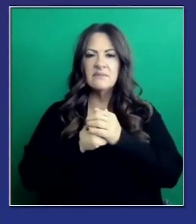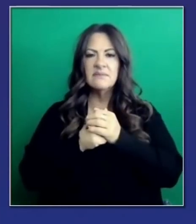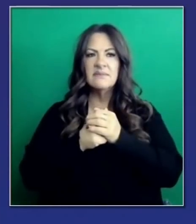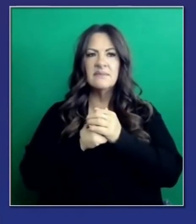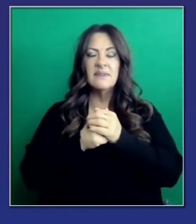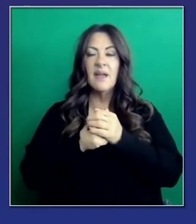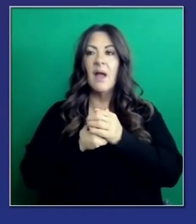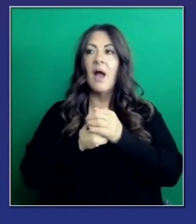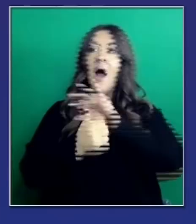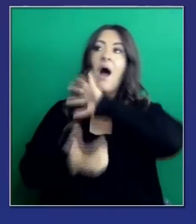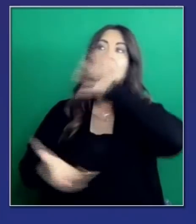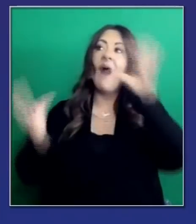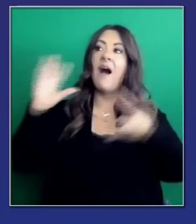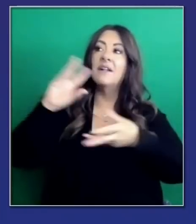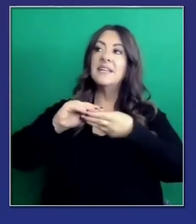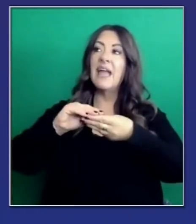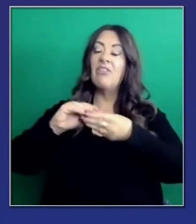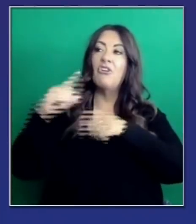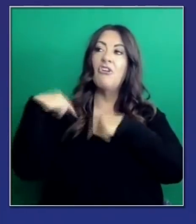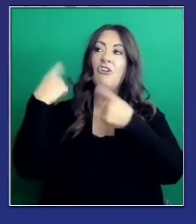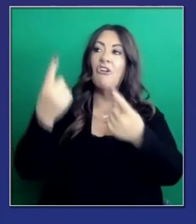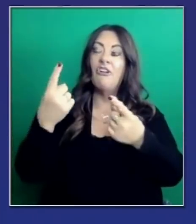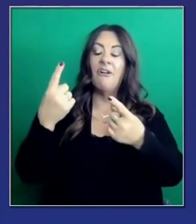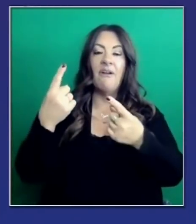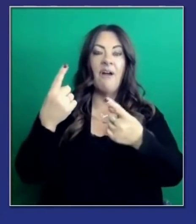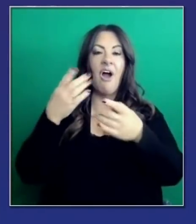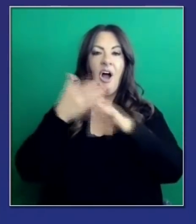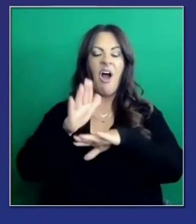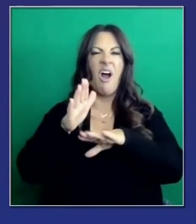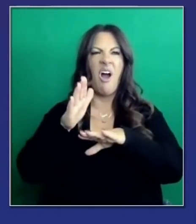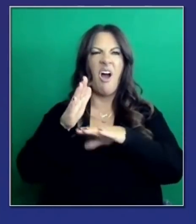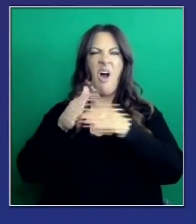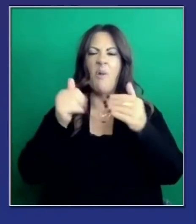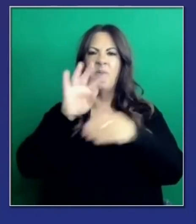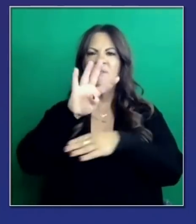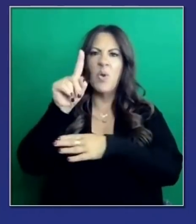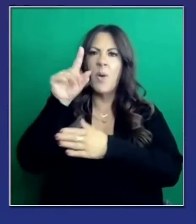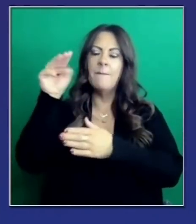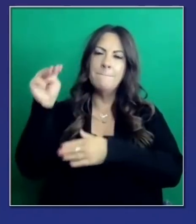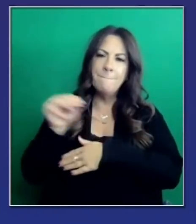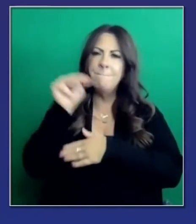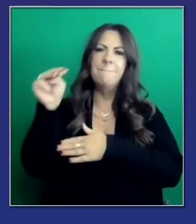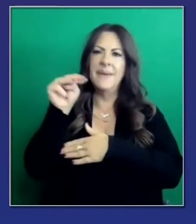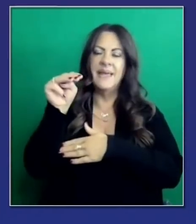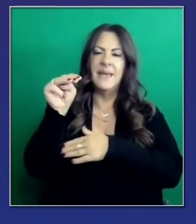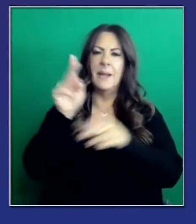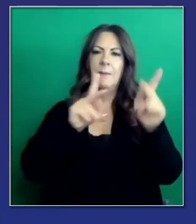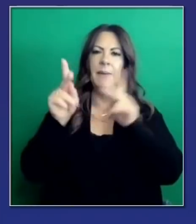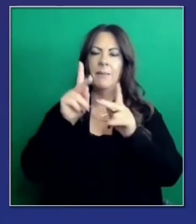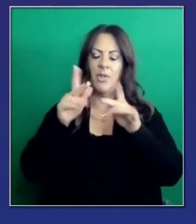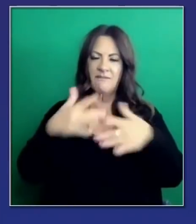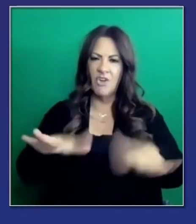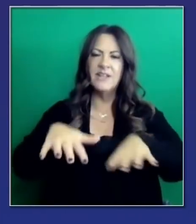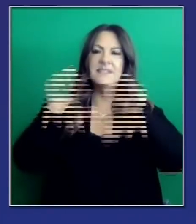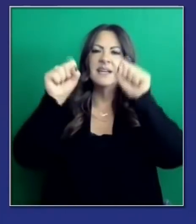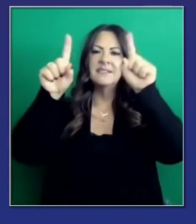YOU CAN SEE WITH OVER 400,000 TESTS JUST YESTERDAY -- BY THE WAY, OVER 40 MILLION TESTS THIS STATE HAS CONDUCTED.